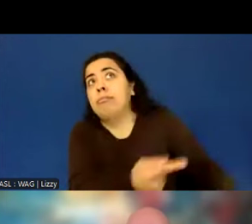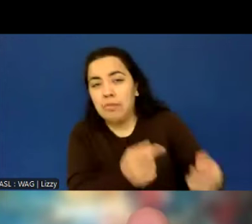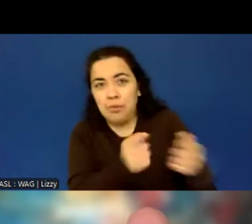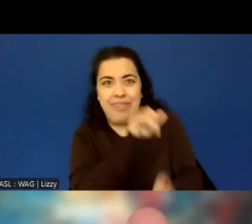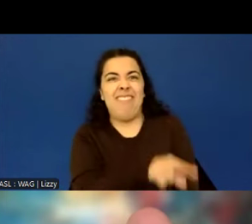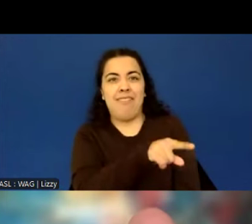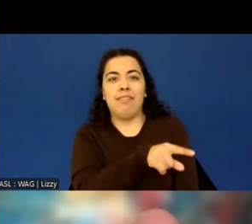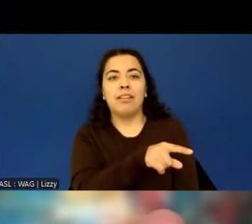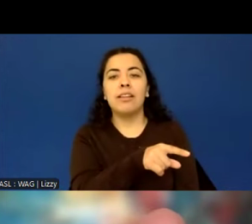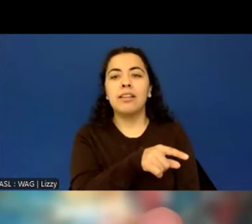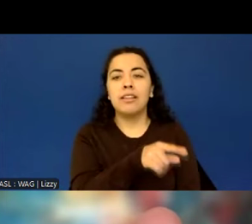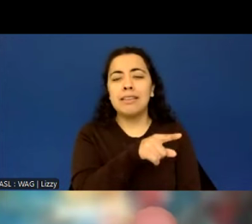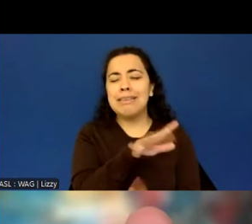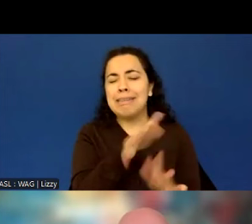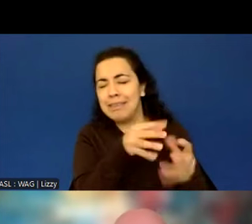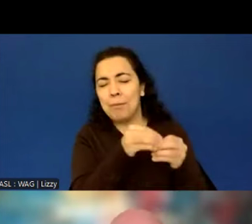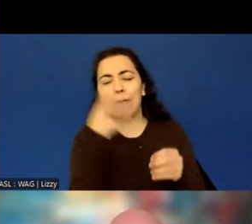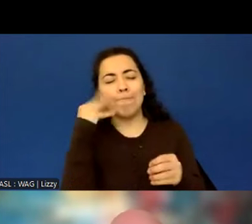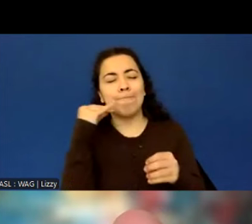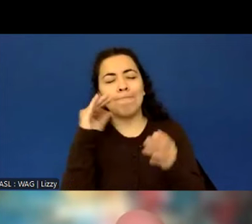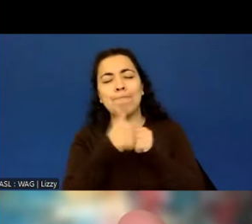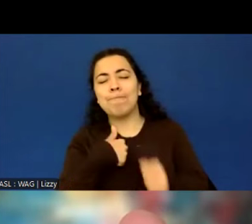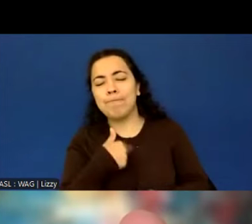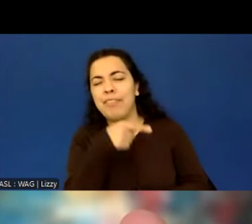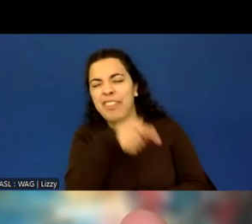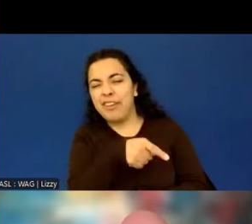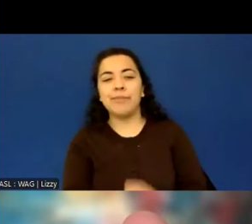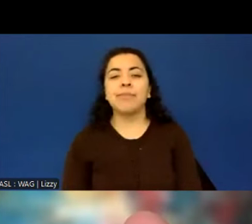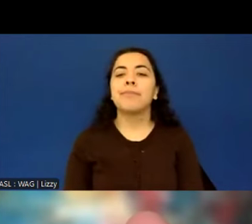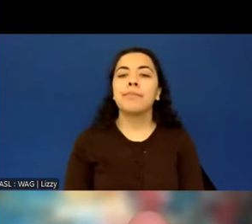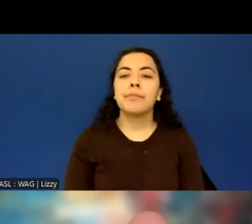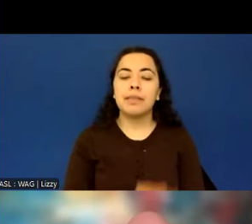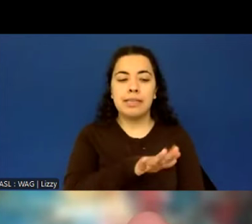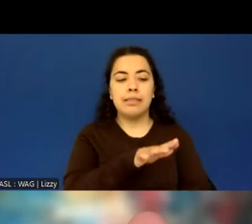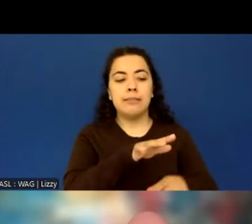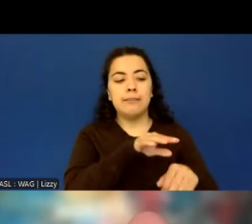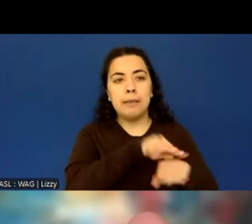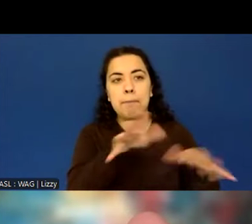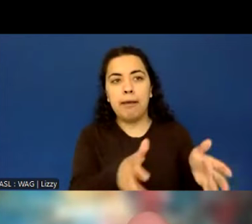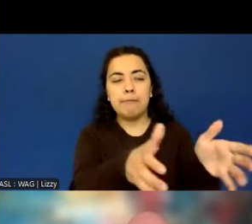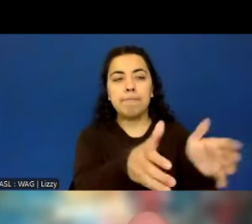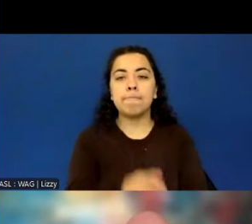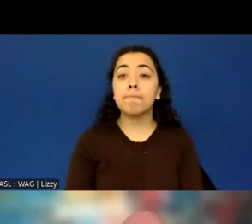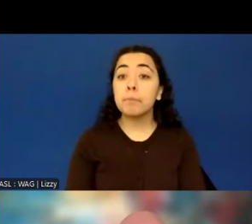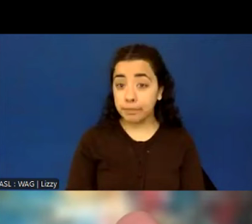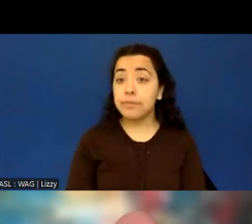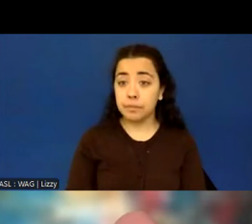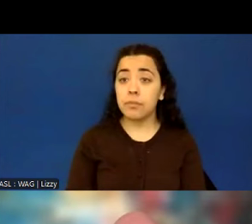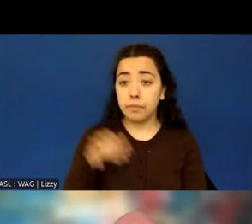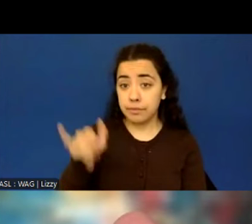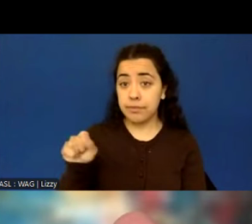he's got a slightly more insight there than I do. >> MICHELE LUCCHINI: Yeah. In that specific case,